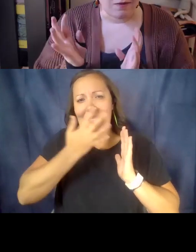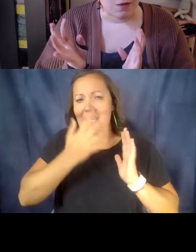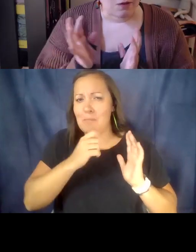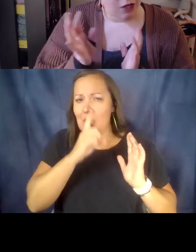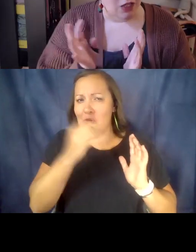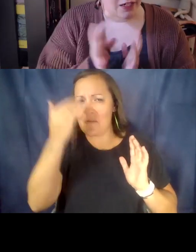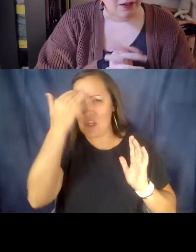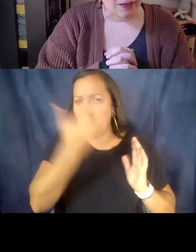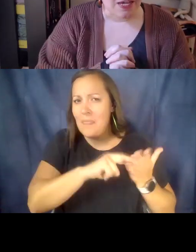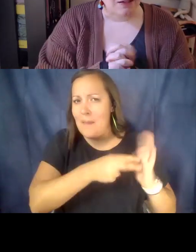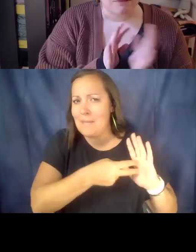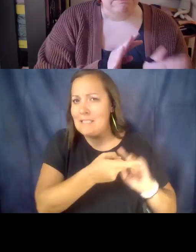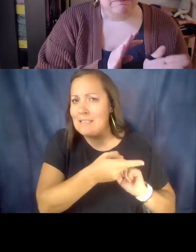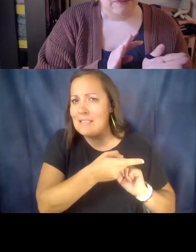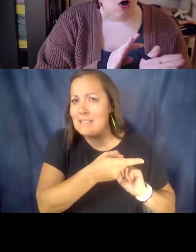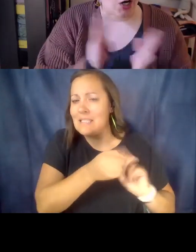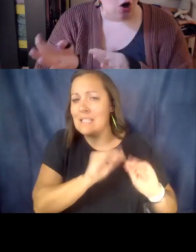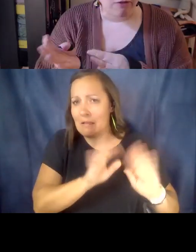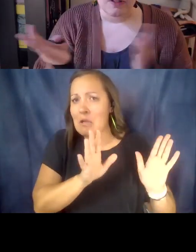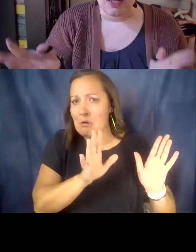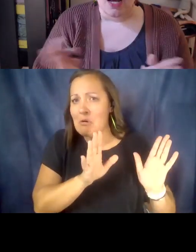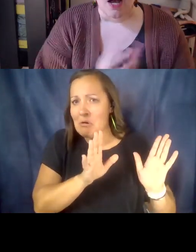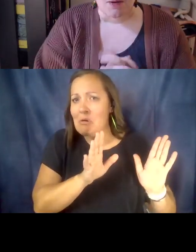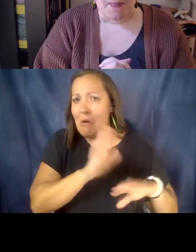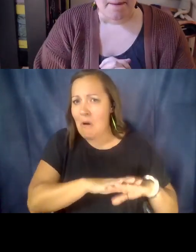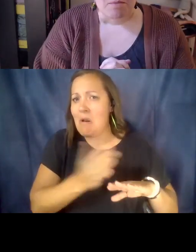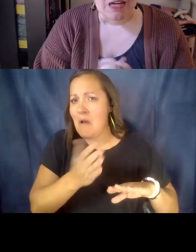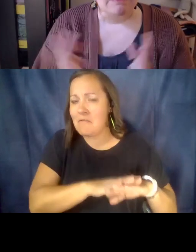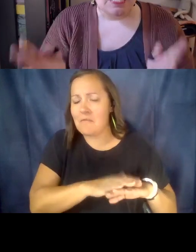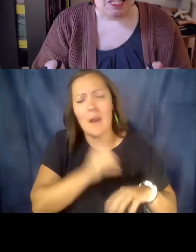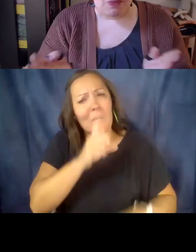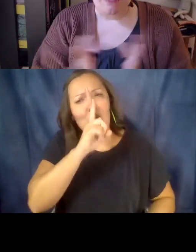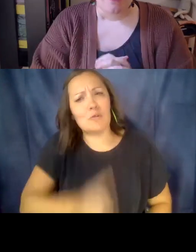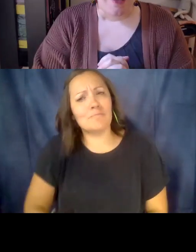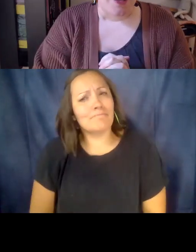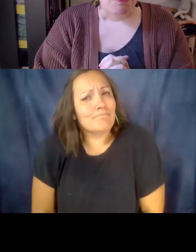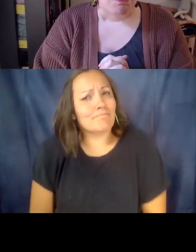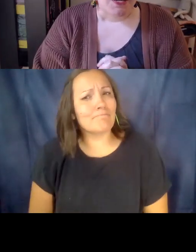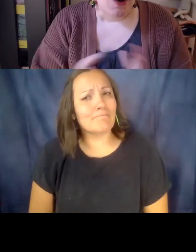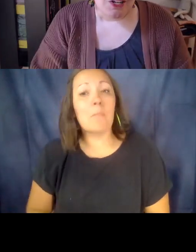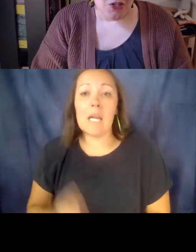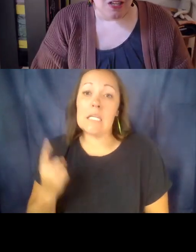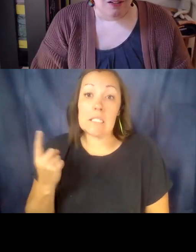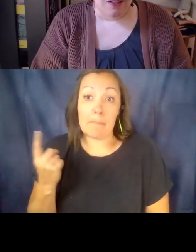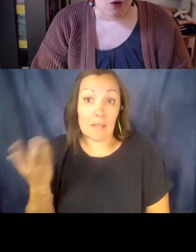those are clear on what those mean on and off. But it's something. You want to make sure that